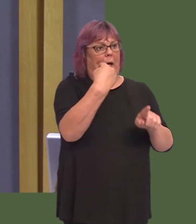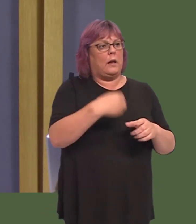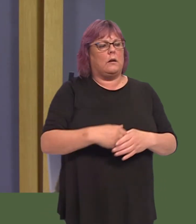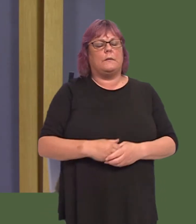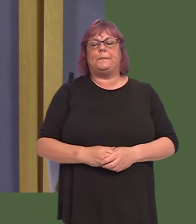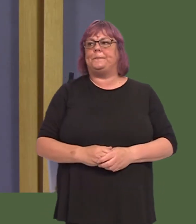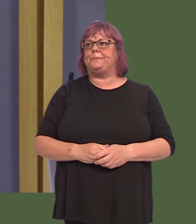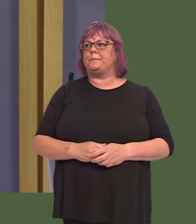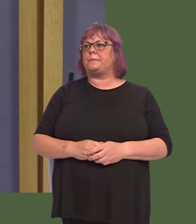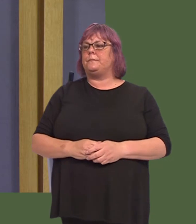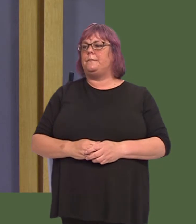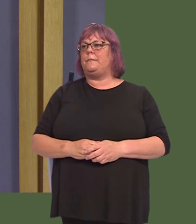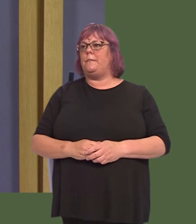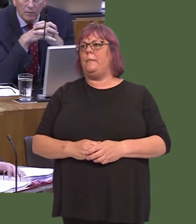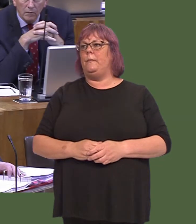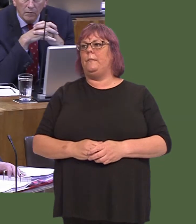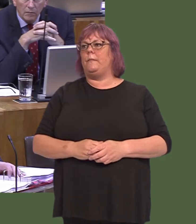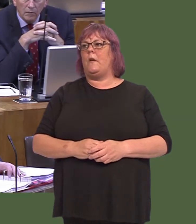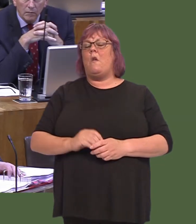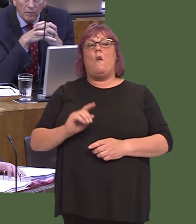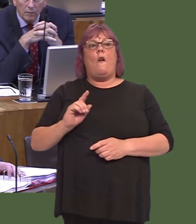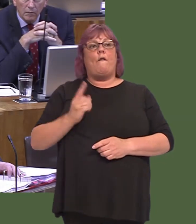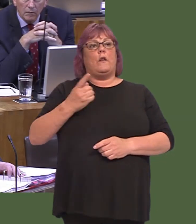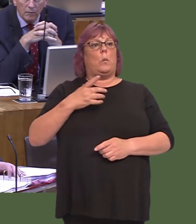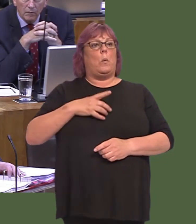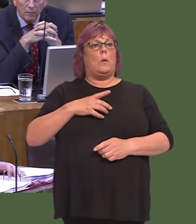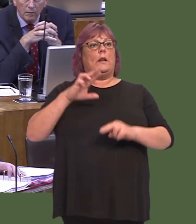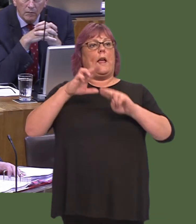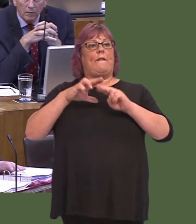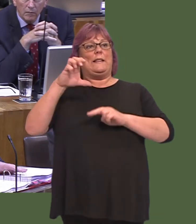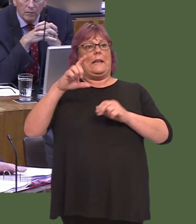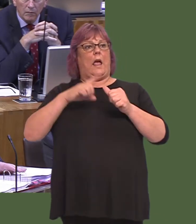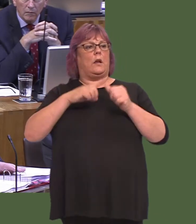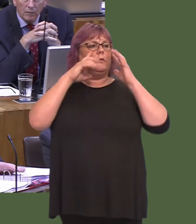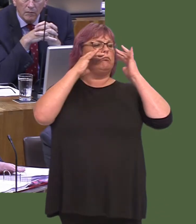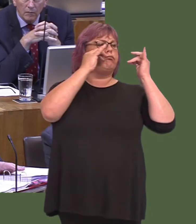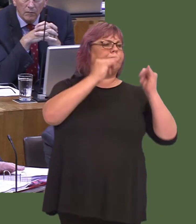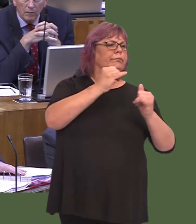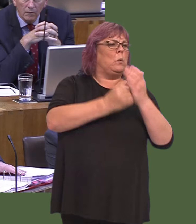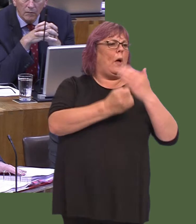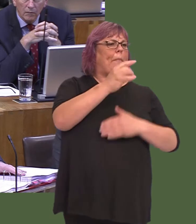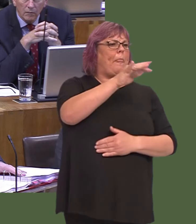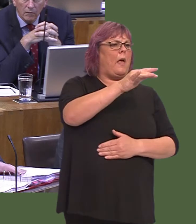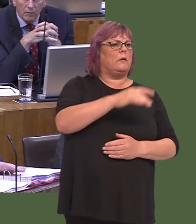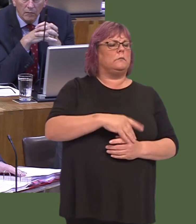Now, the first thing that has to happen is, there has to be an investigation, to my mind, by the Financial Conduct Authority and by the other regulators.